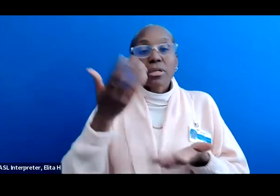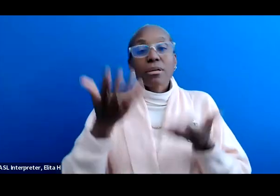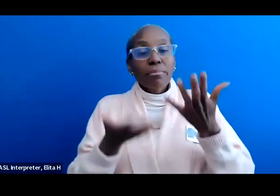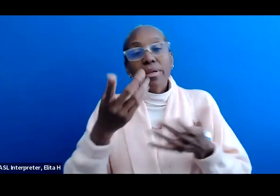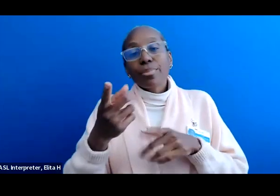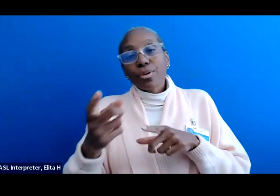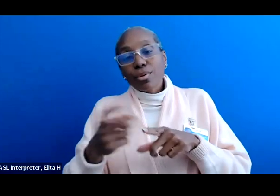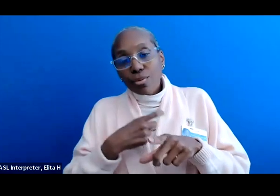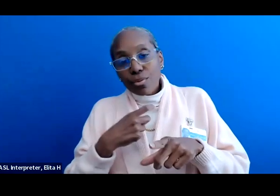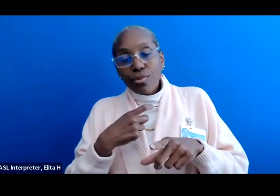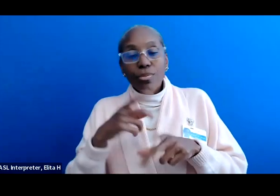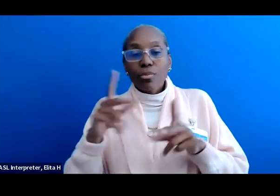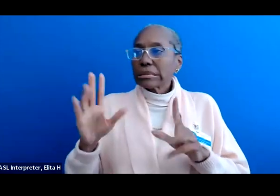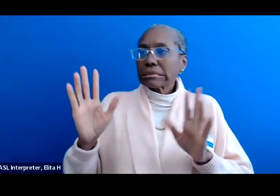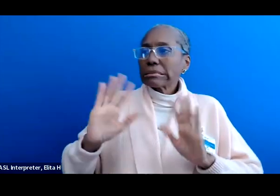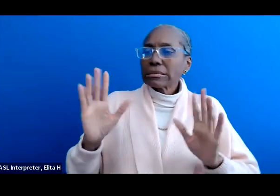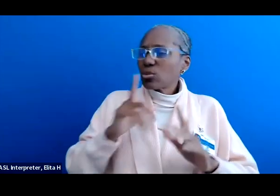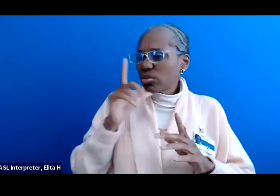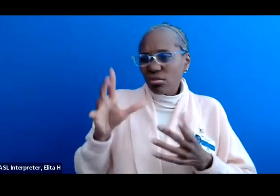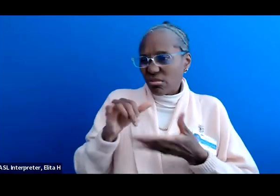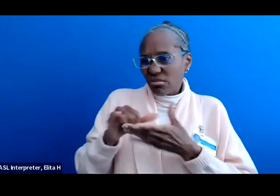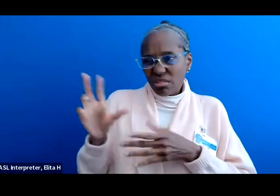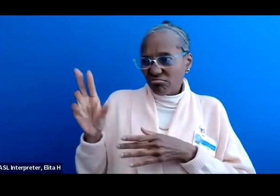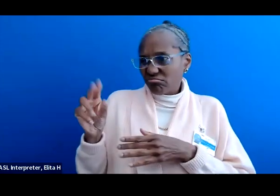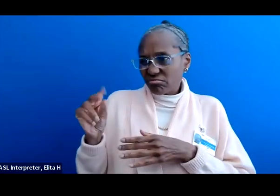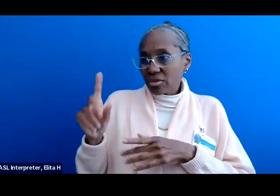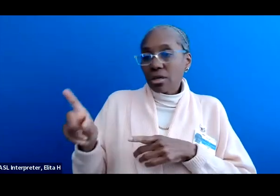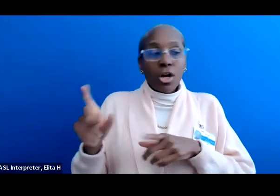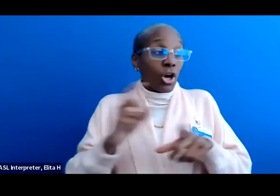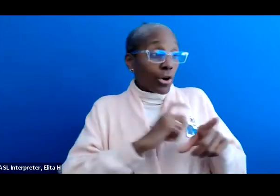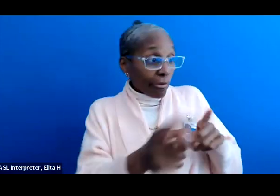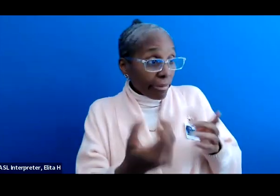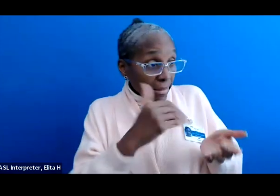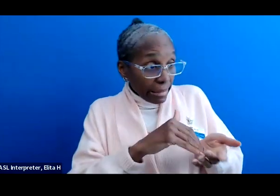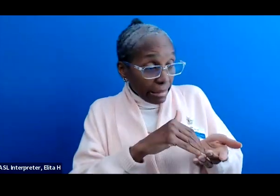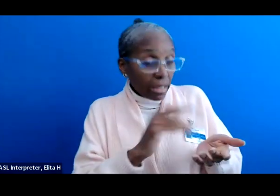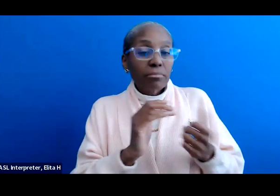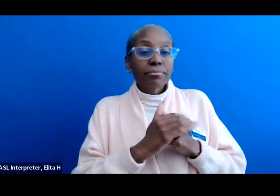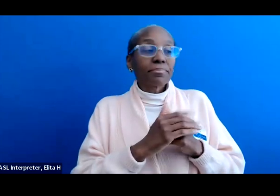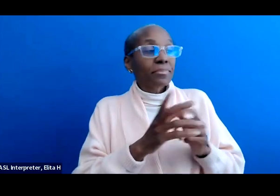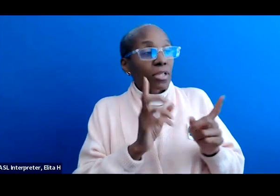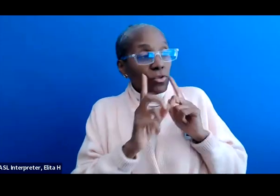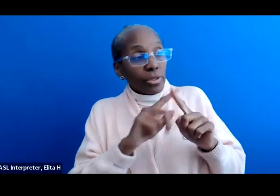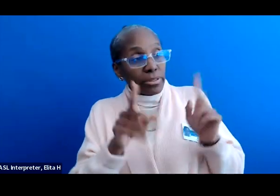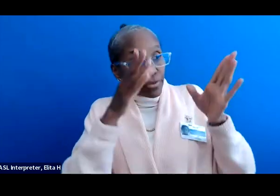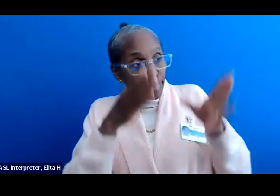and the person, “Oh no, no, no. We don't do anything like that.” Call back, talk to a different person,